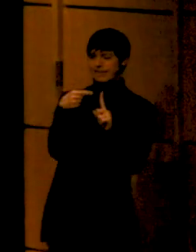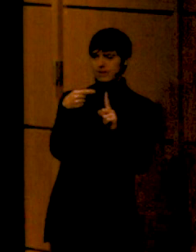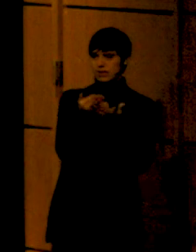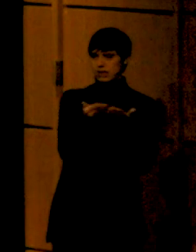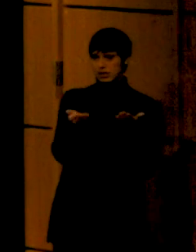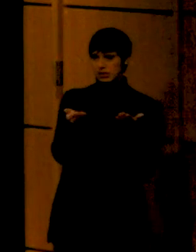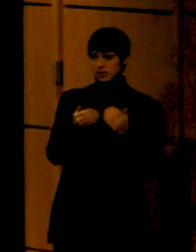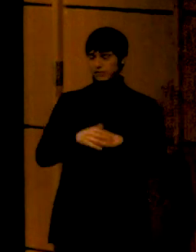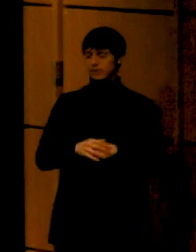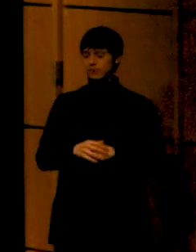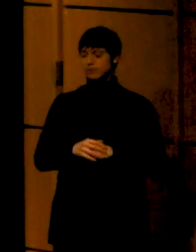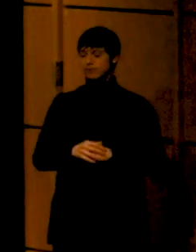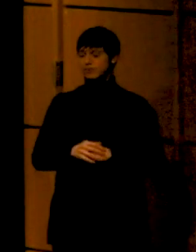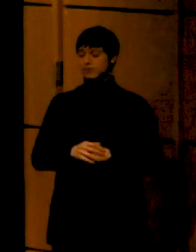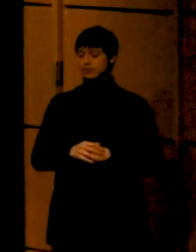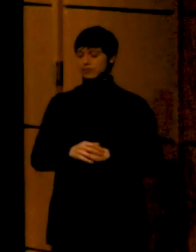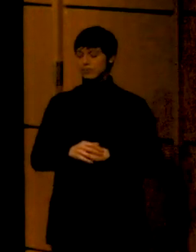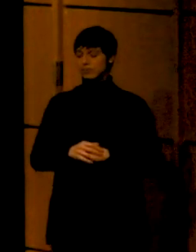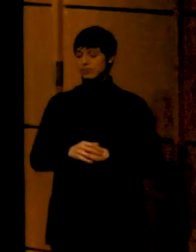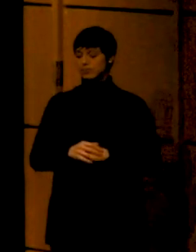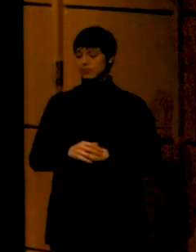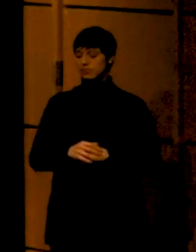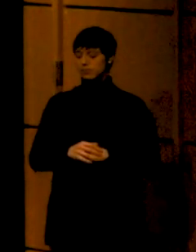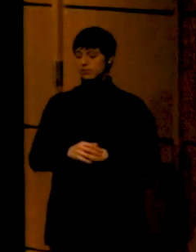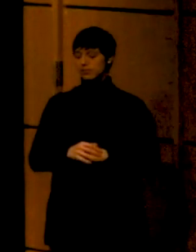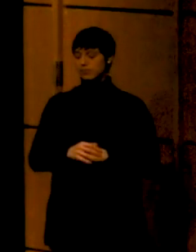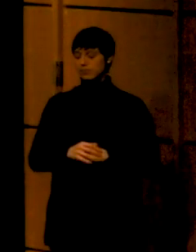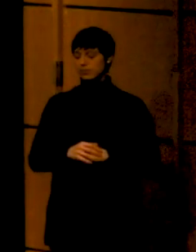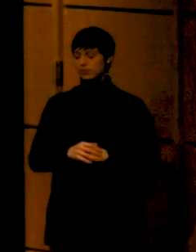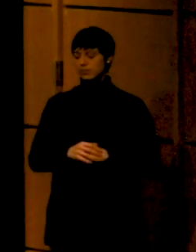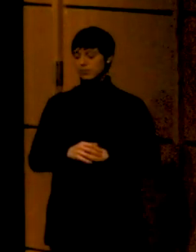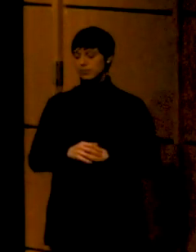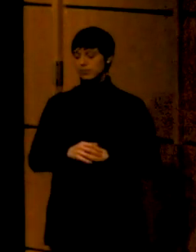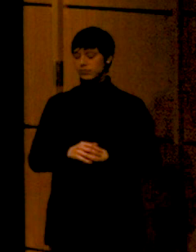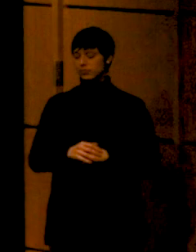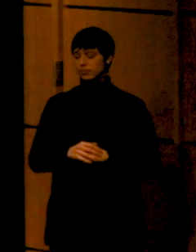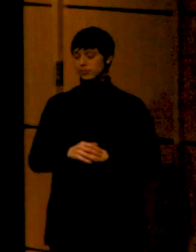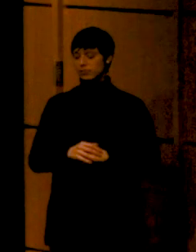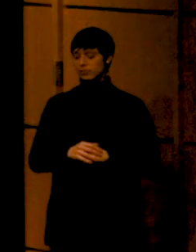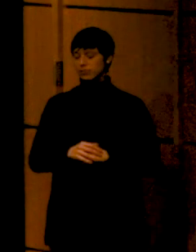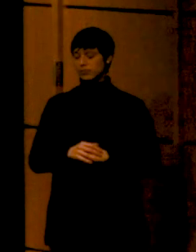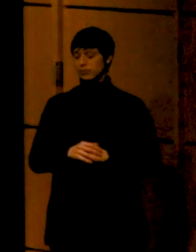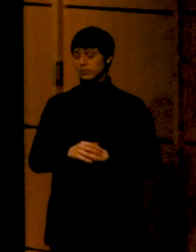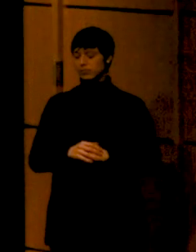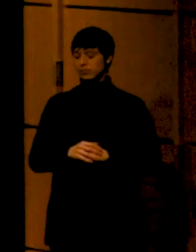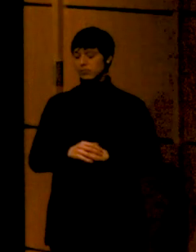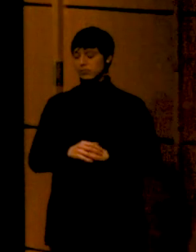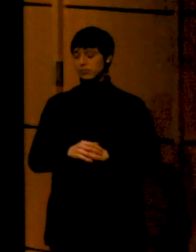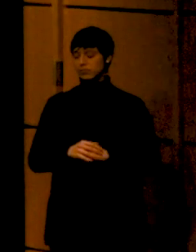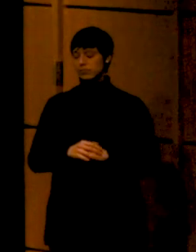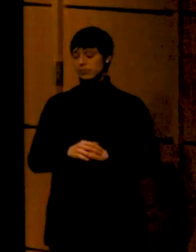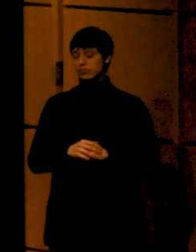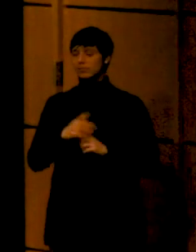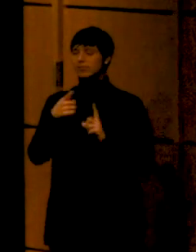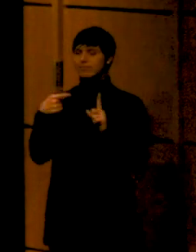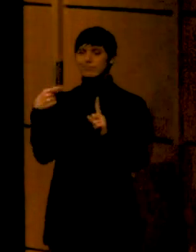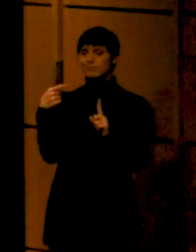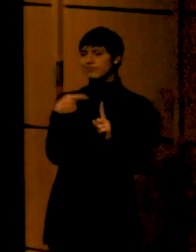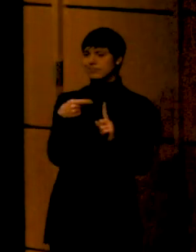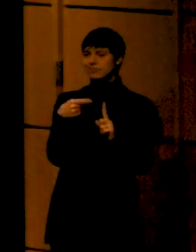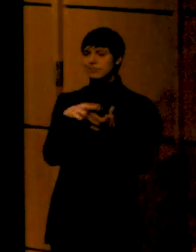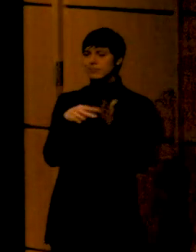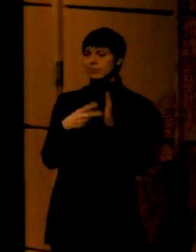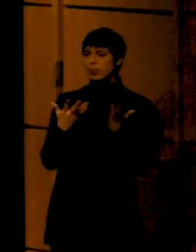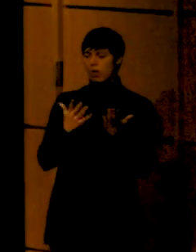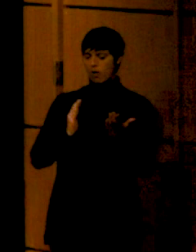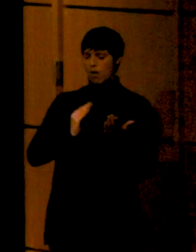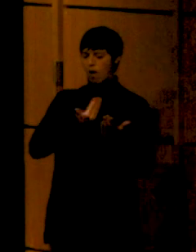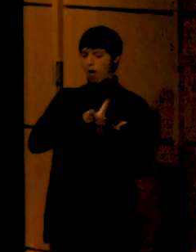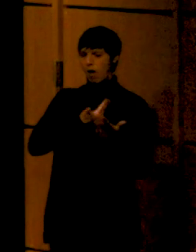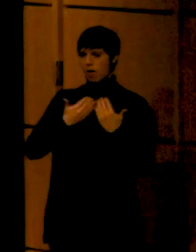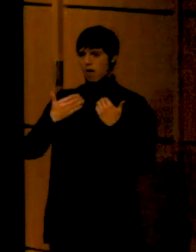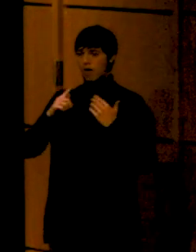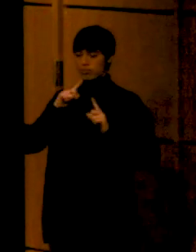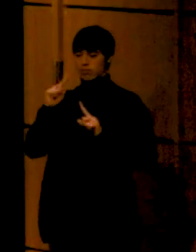And this was about our responses to the immensity or turbulence of nature.